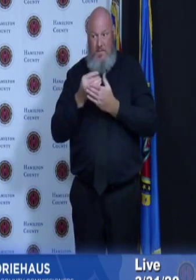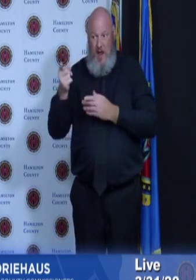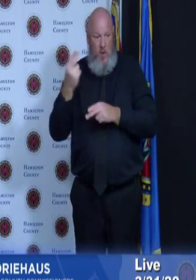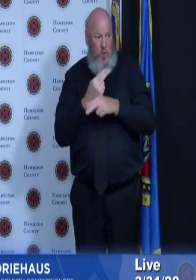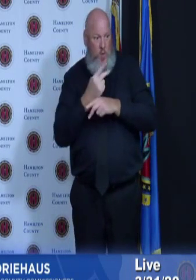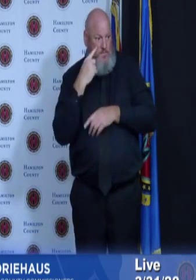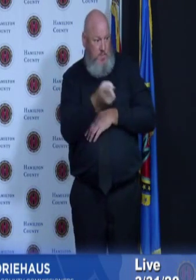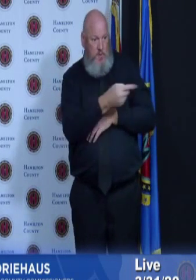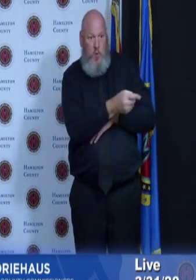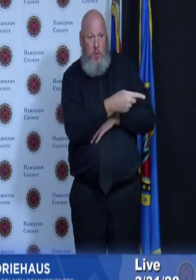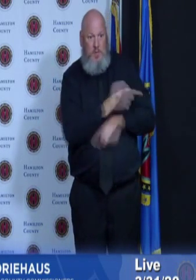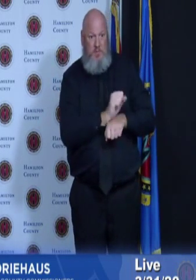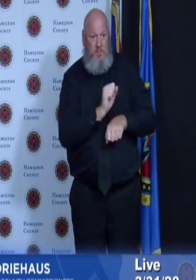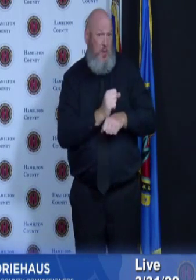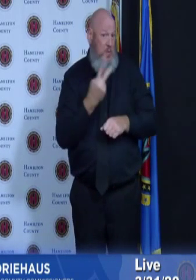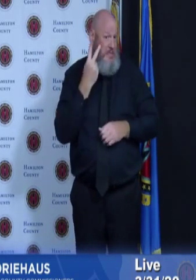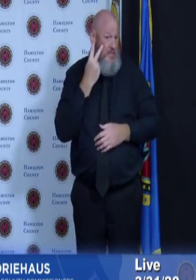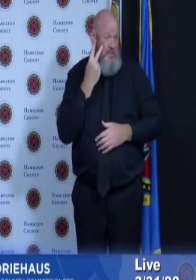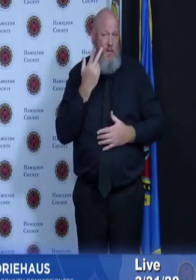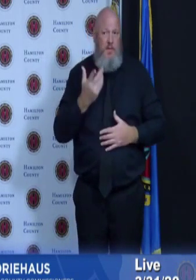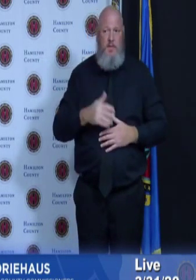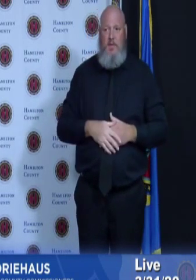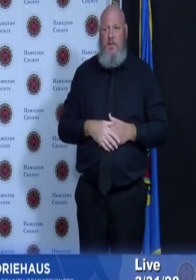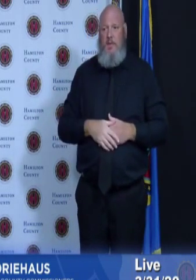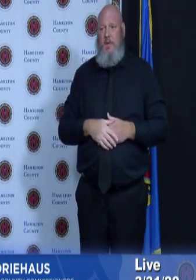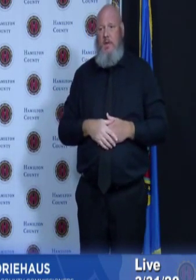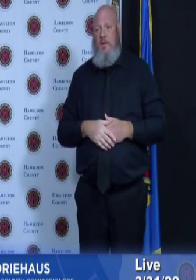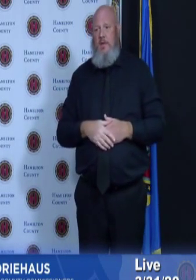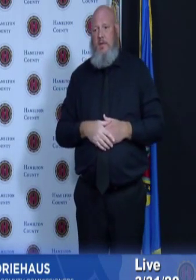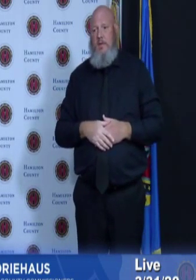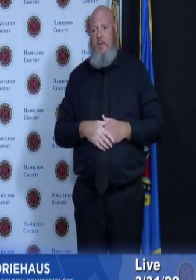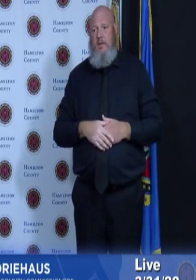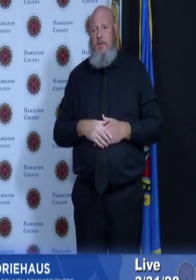what the federal government has done by way of some relief because it's very